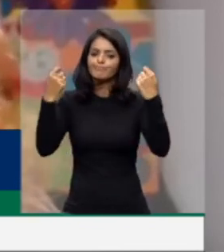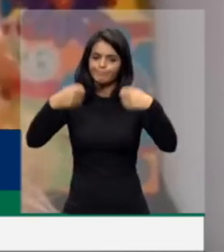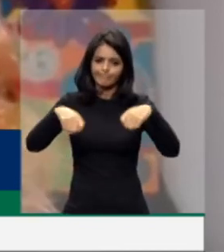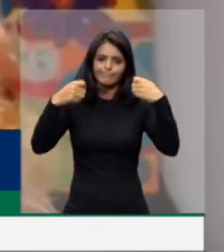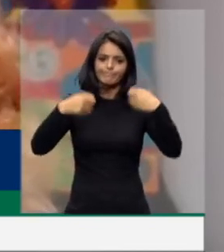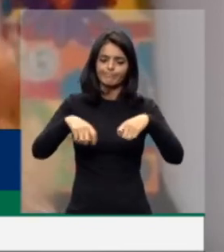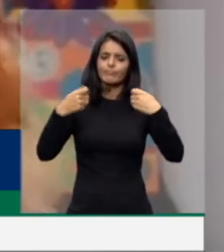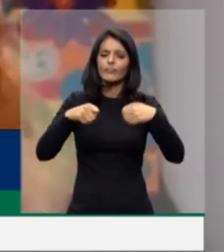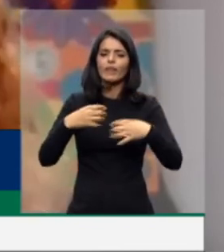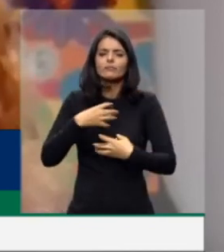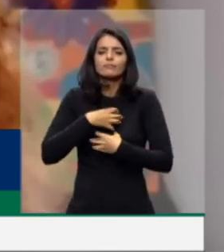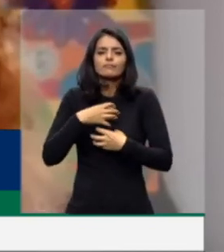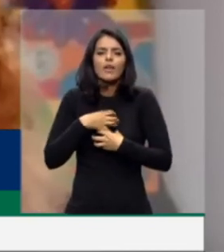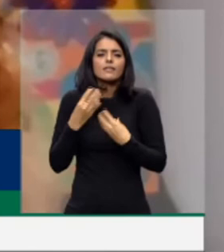ENTREGADORES INCLUSIVE DE